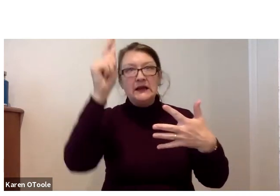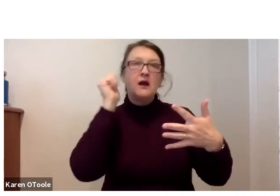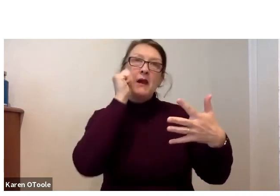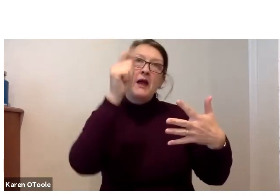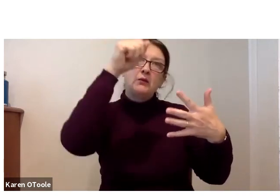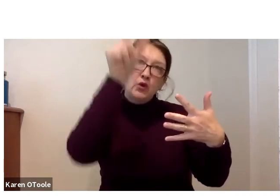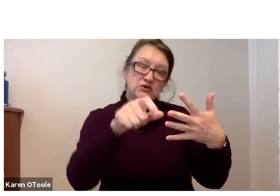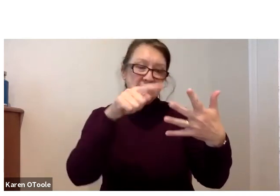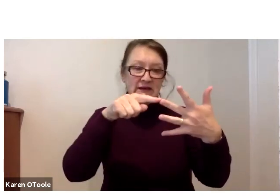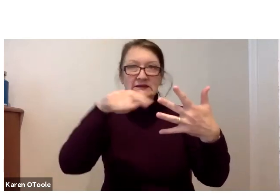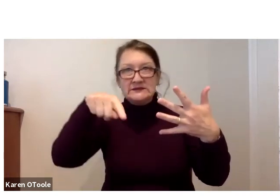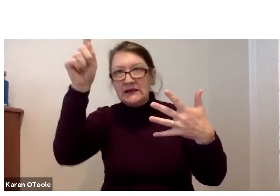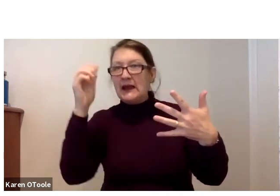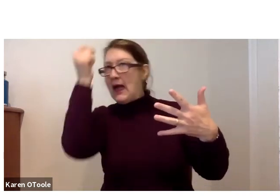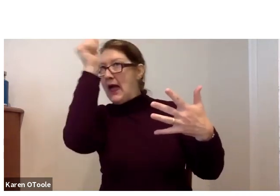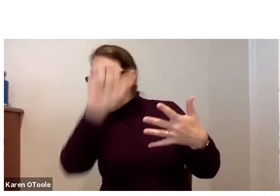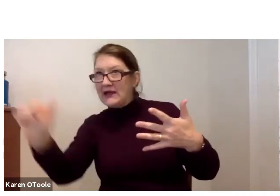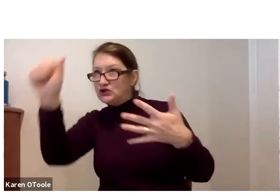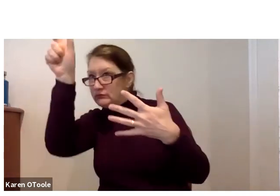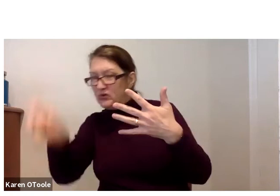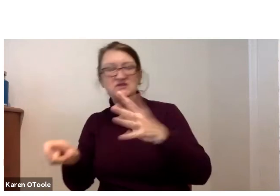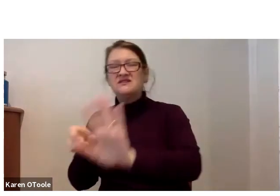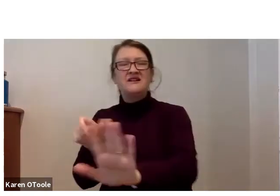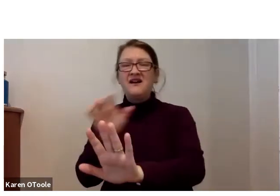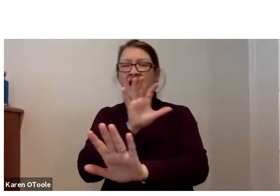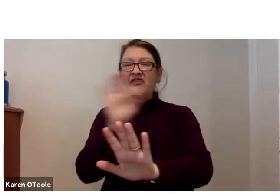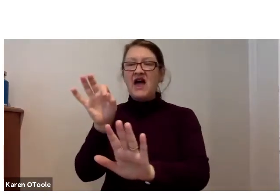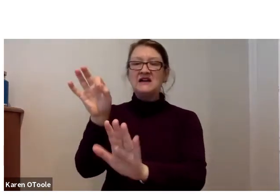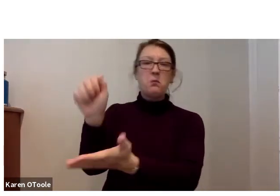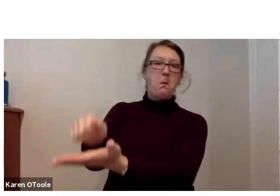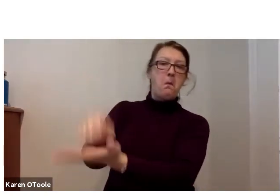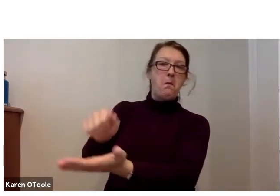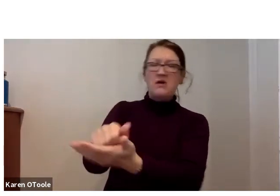We have moved on from that token every colour of the rainbow type thing.